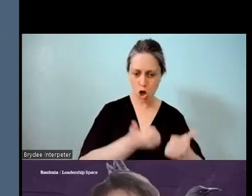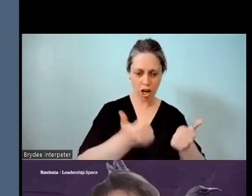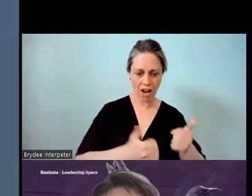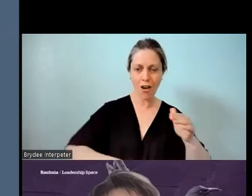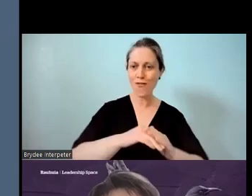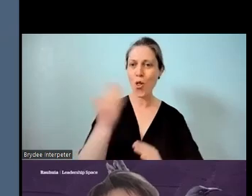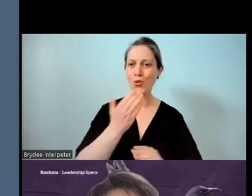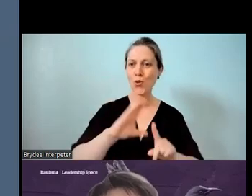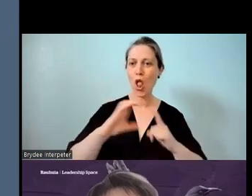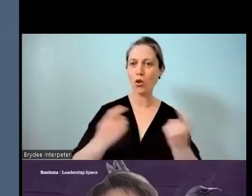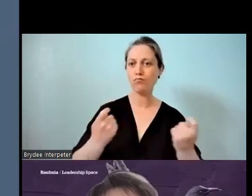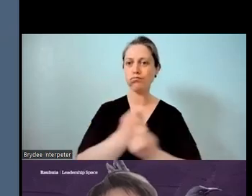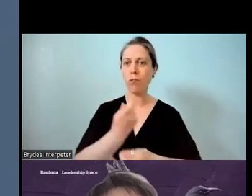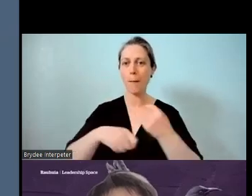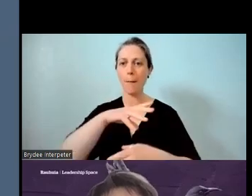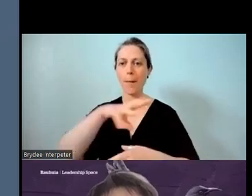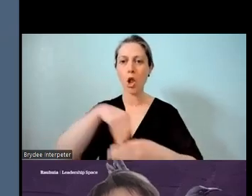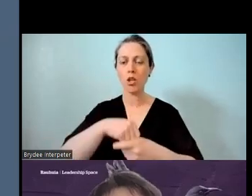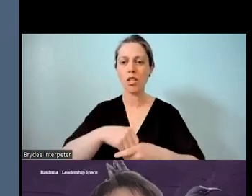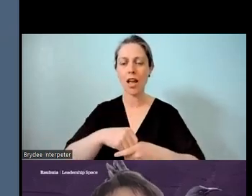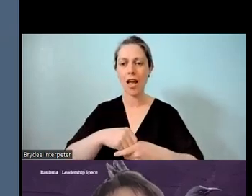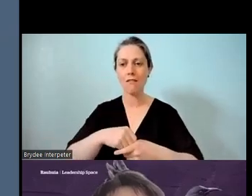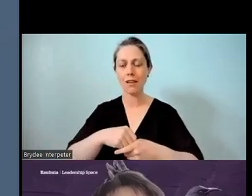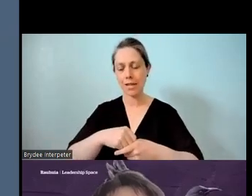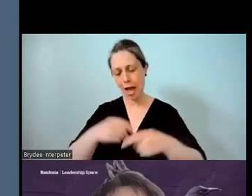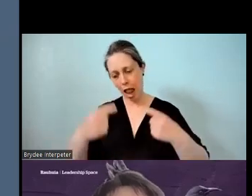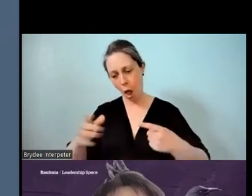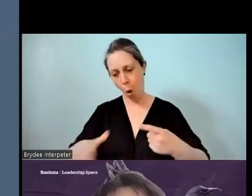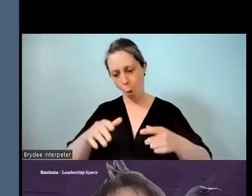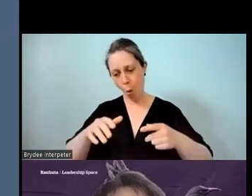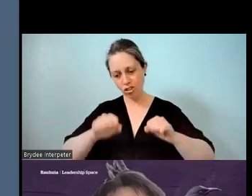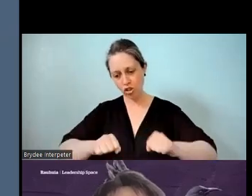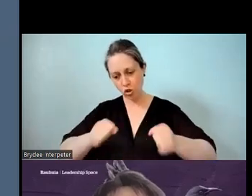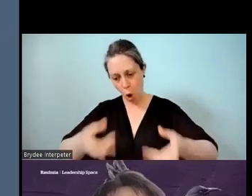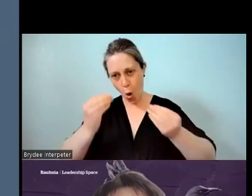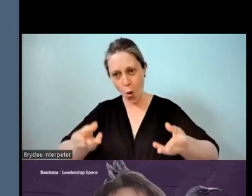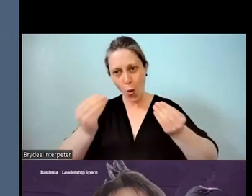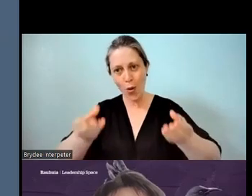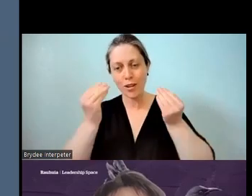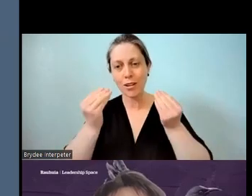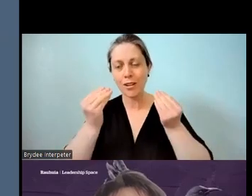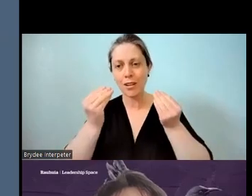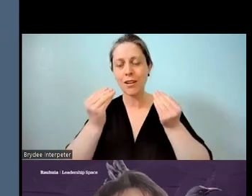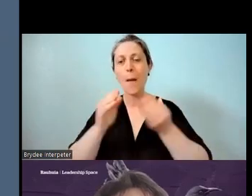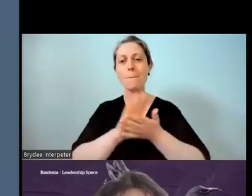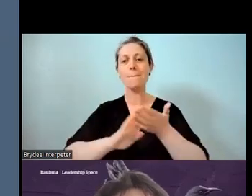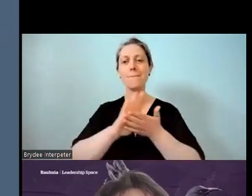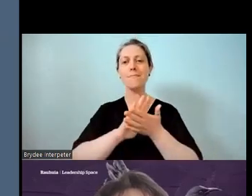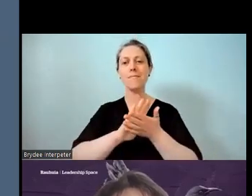to become inclusive and enable learning for all students. So what that means in terms of the supporting for teachers,